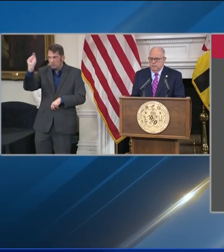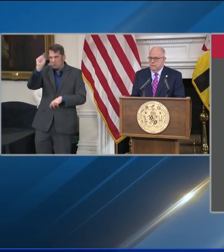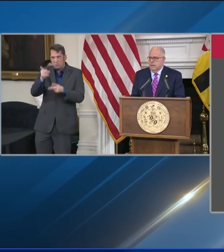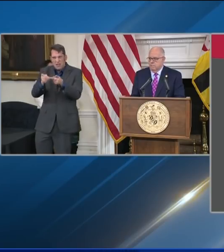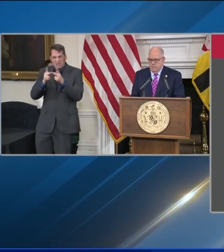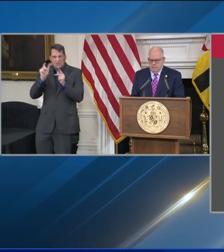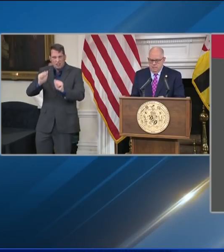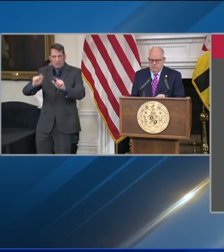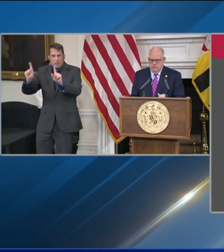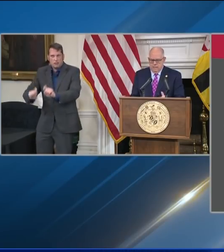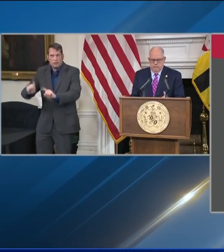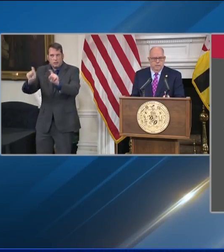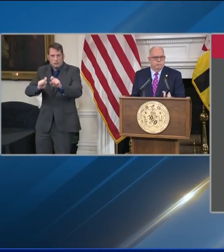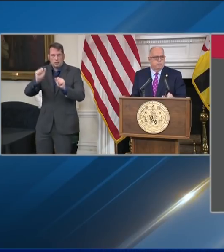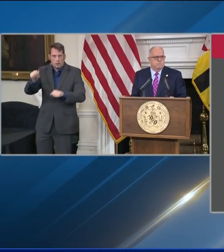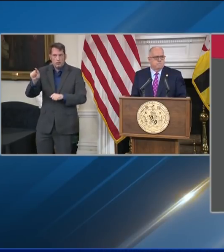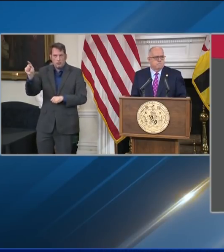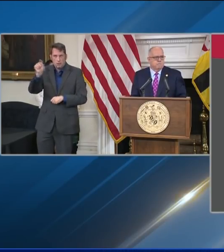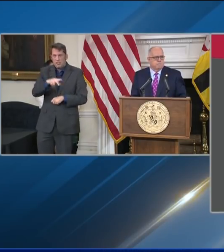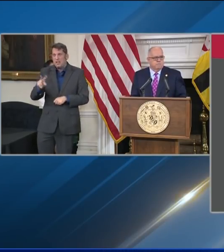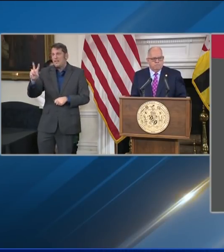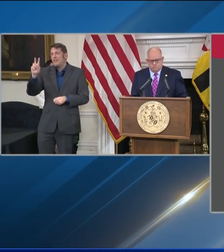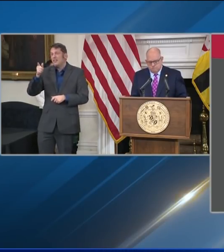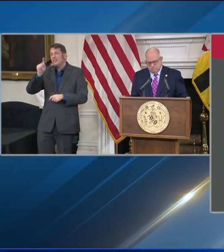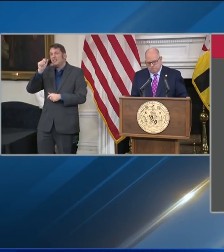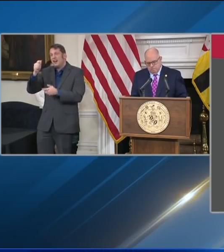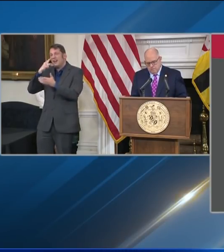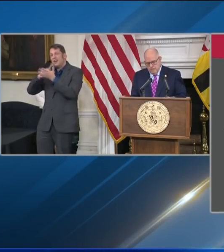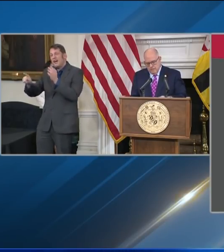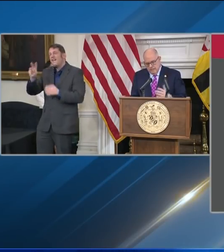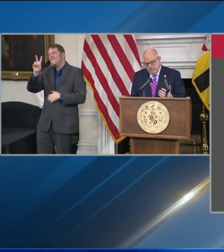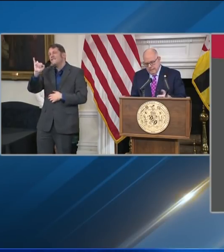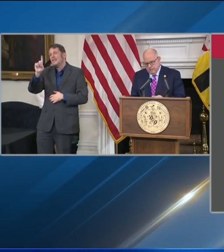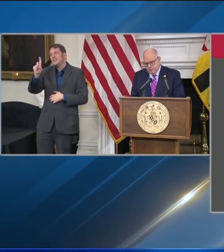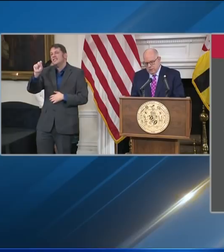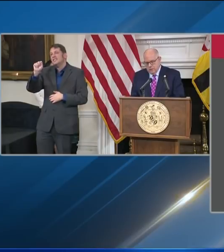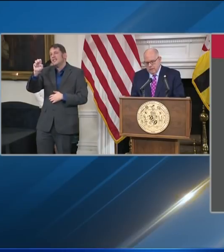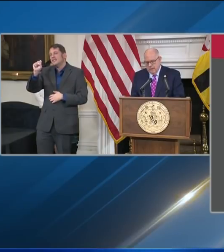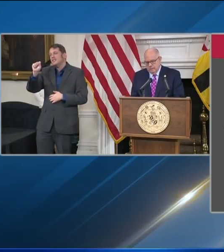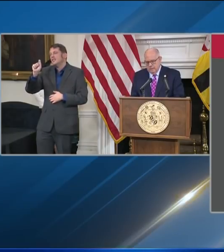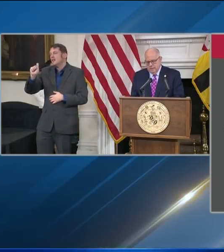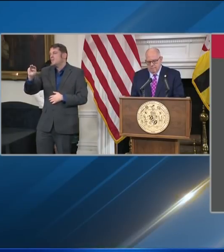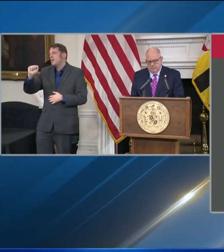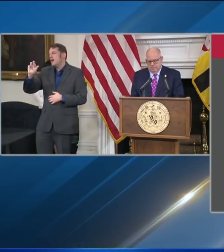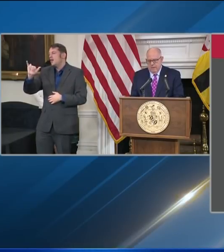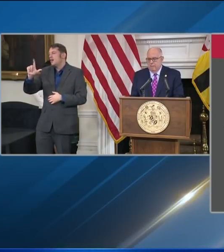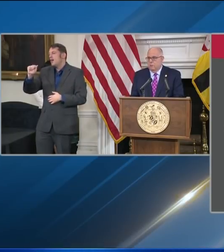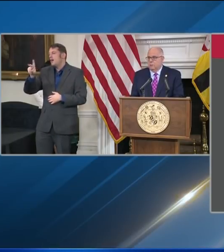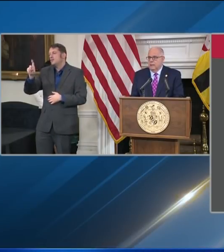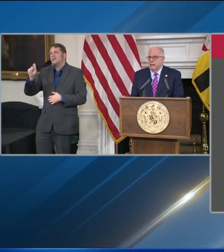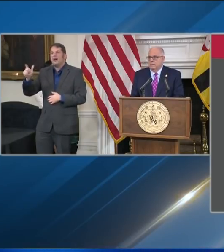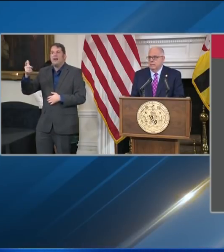YOU CAN FIND ONE NEAR YOU BY GOING TO COVID TEST. MARYLAND.GOV?